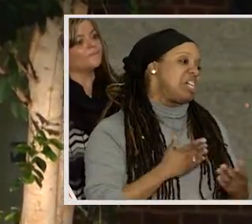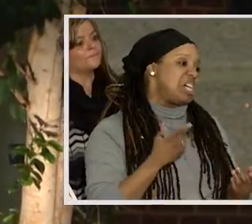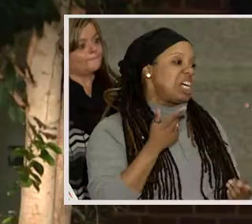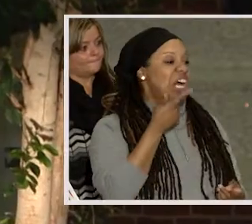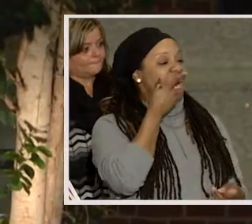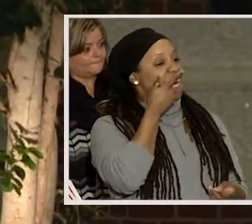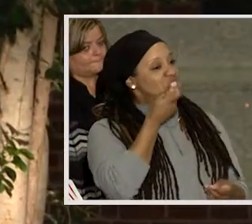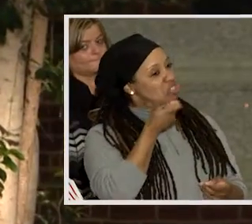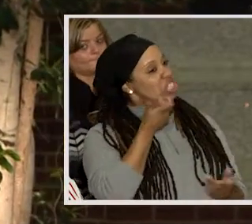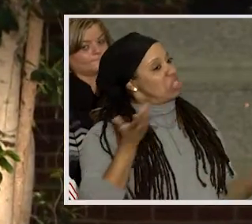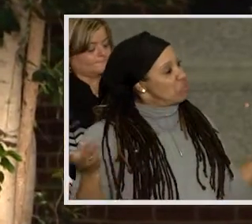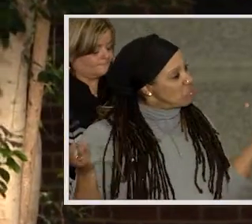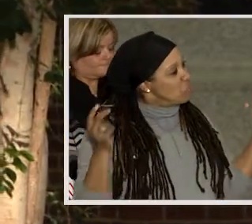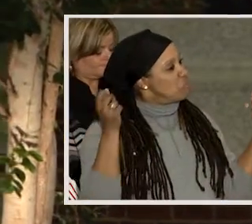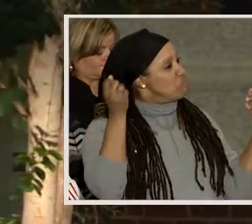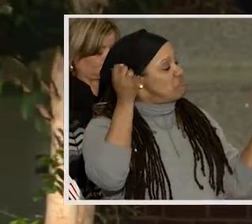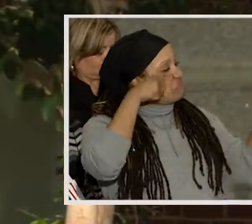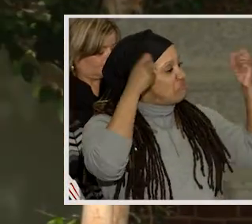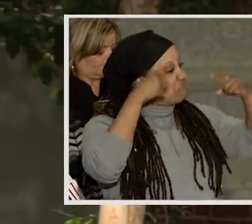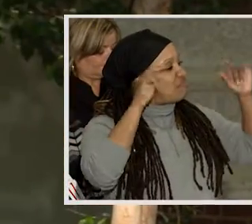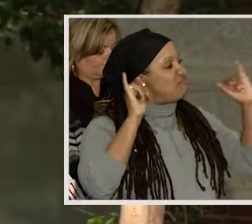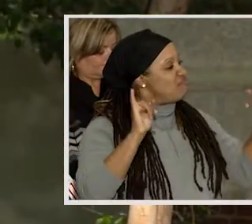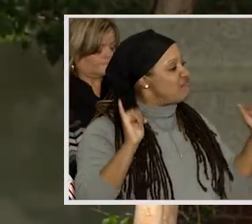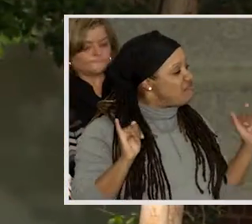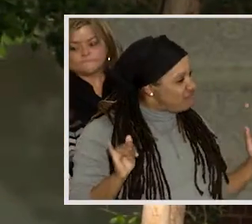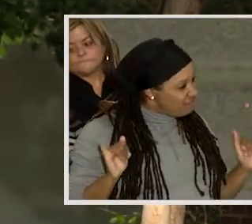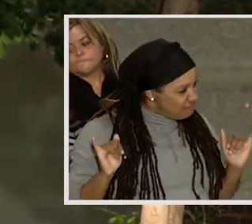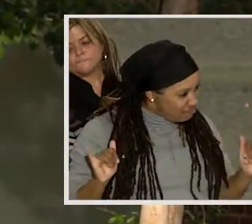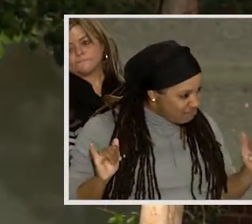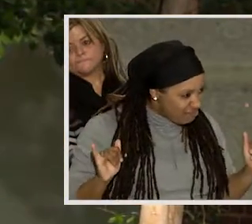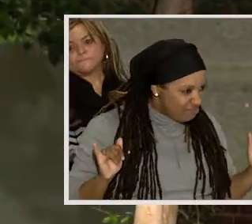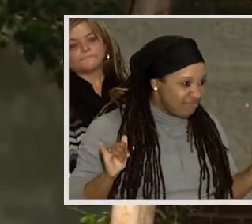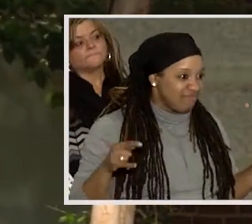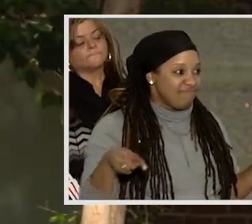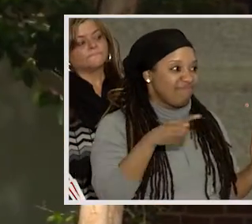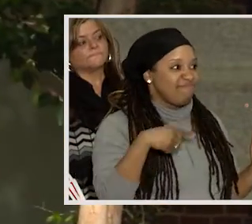HEALTH AND HUMAN SERVICES, AND FOR HOUSING WE BROUGHT TO